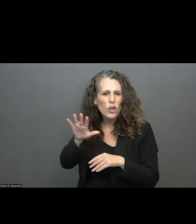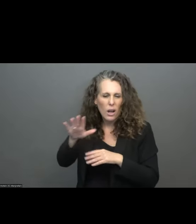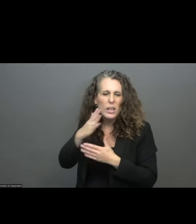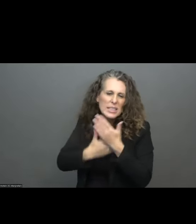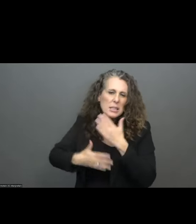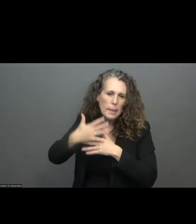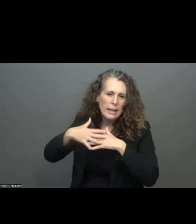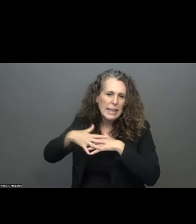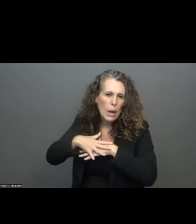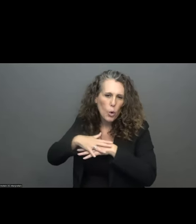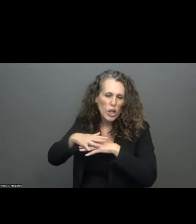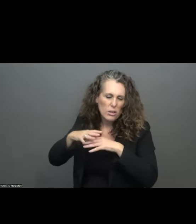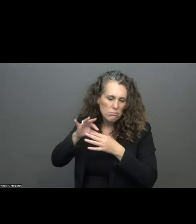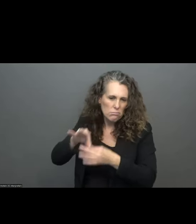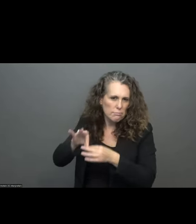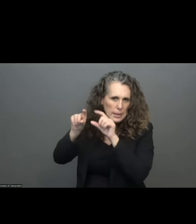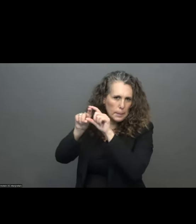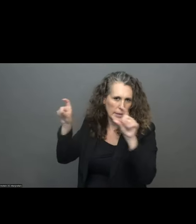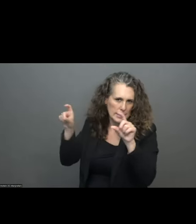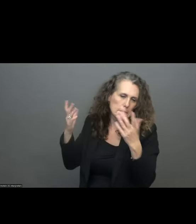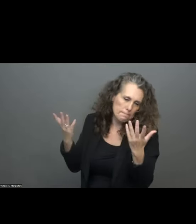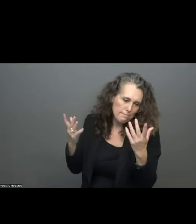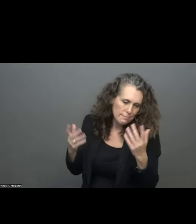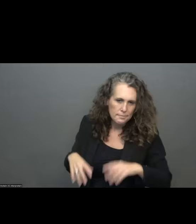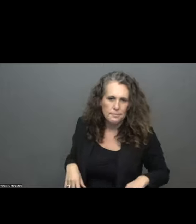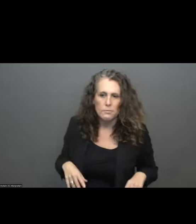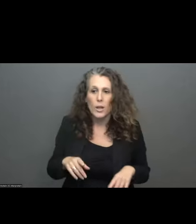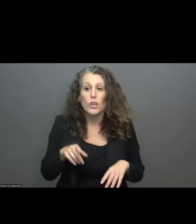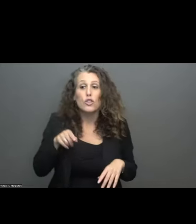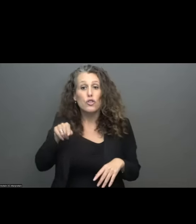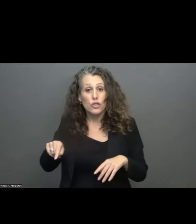and she will walk us through guidance 14:03:17 moderator through the session training